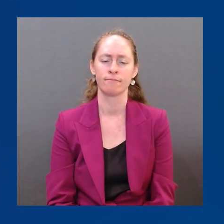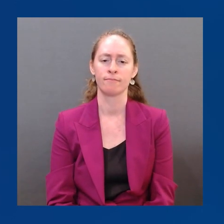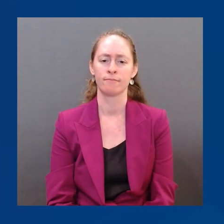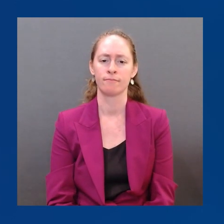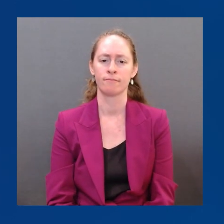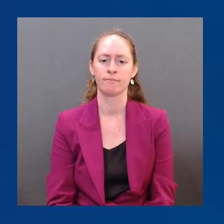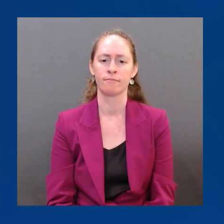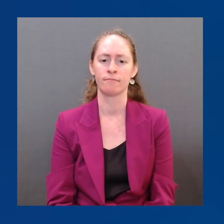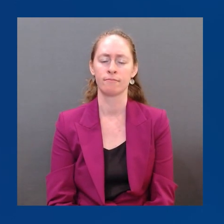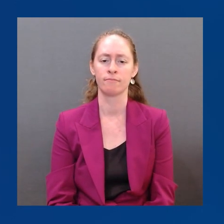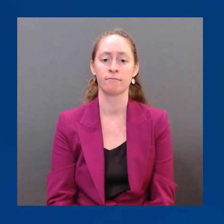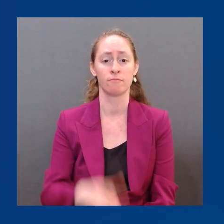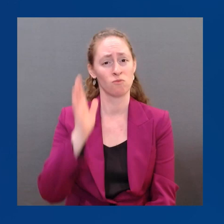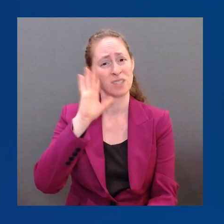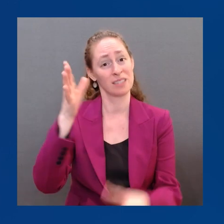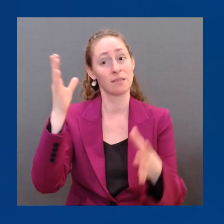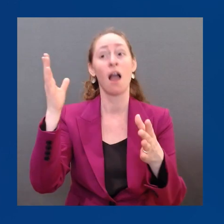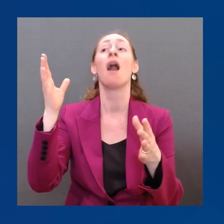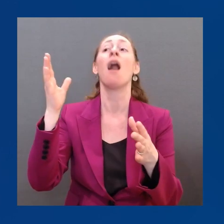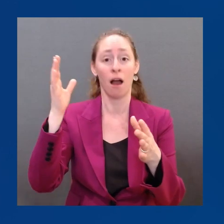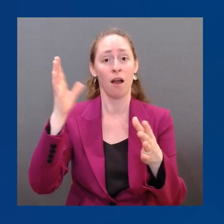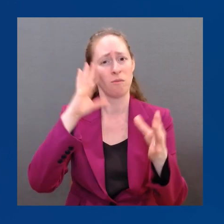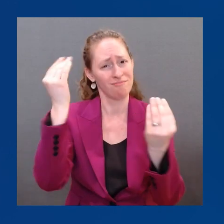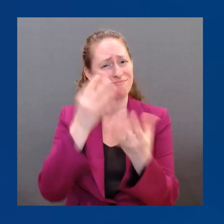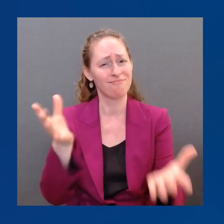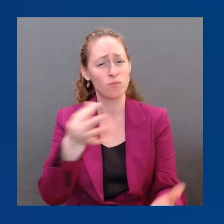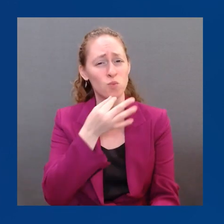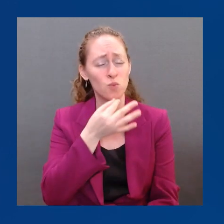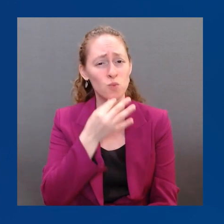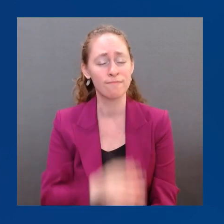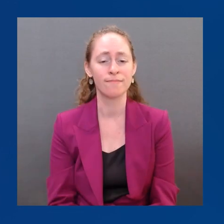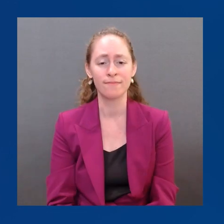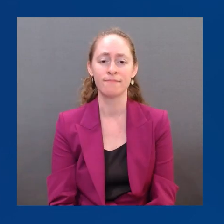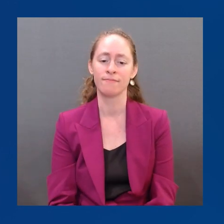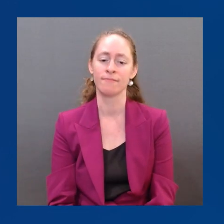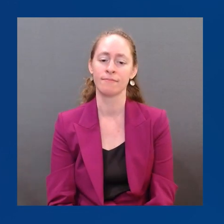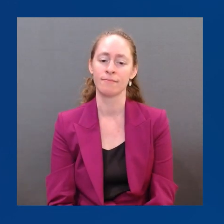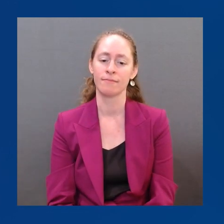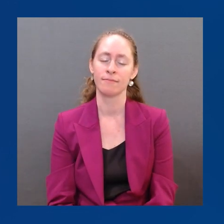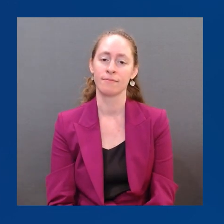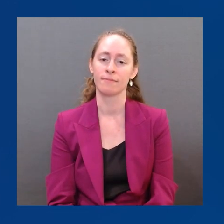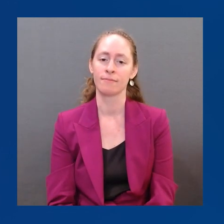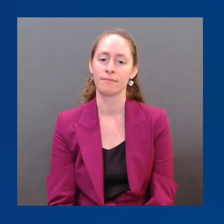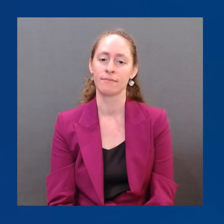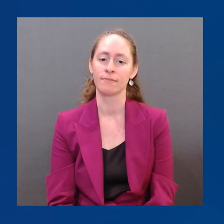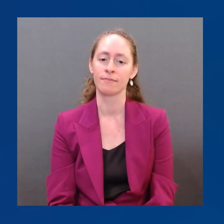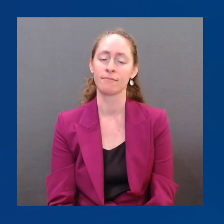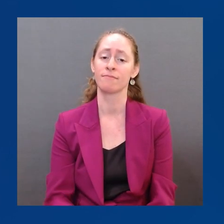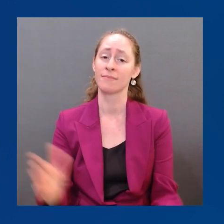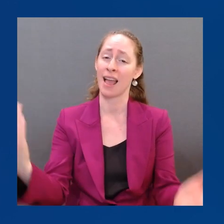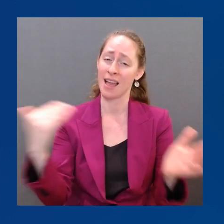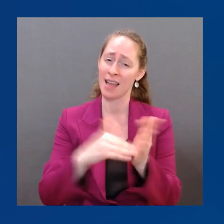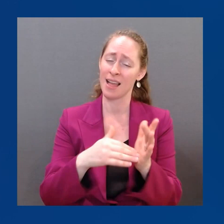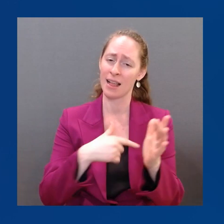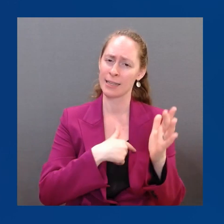And so that -- and that's really -- like, again, ultimately, that is what we want to hear from them -- right? that they're not going to delay,